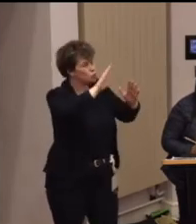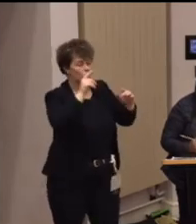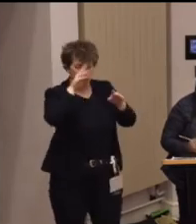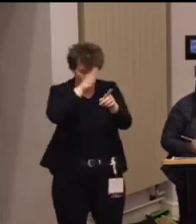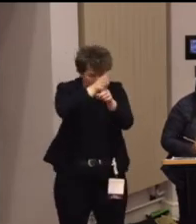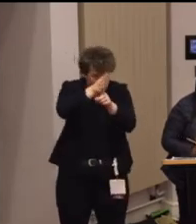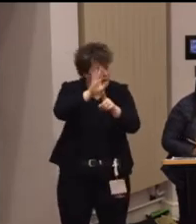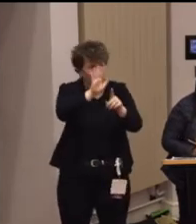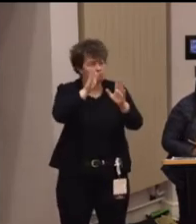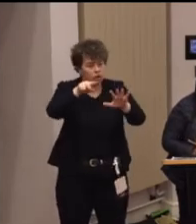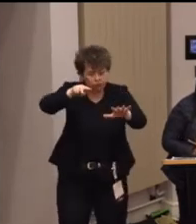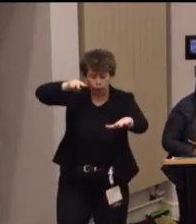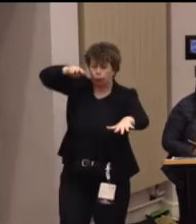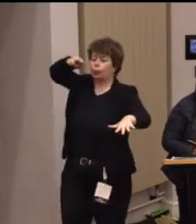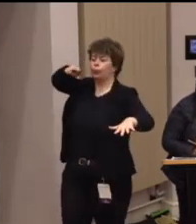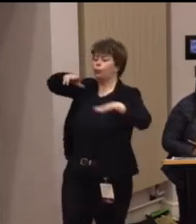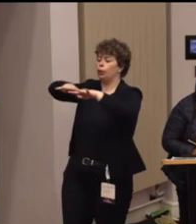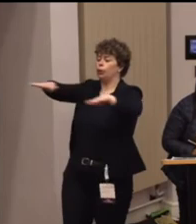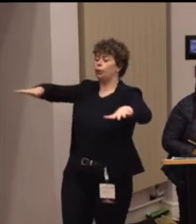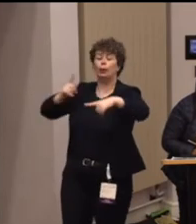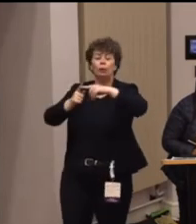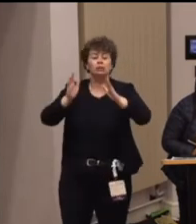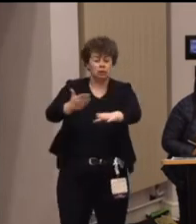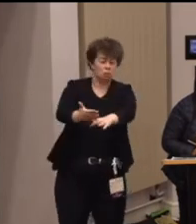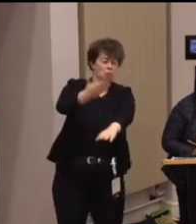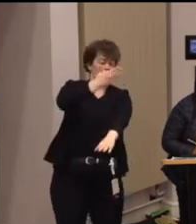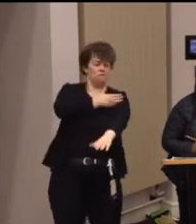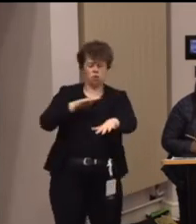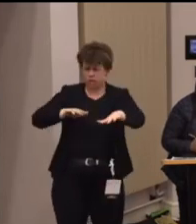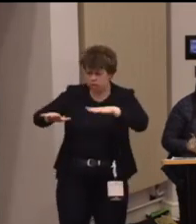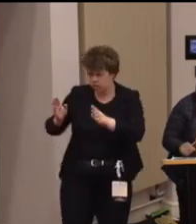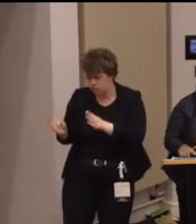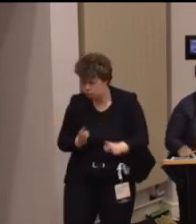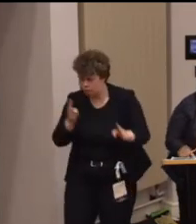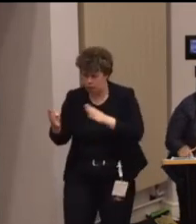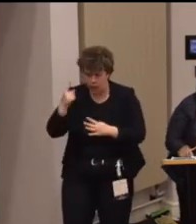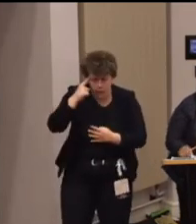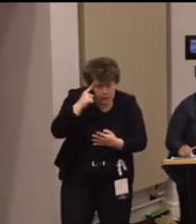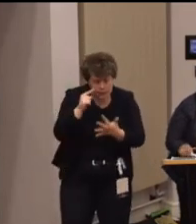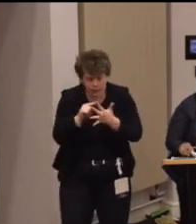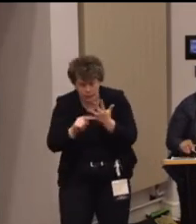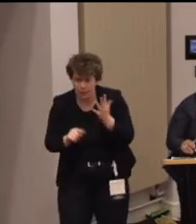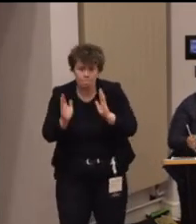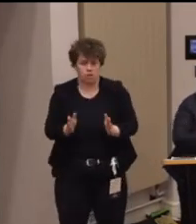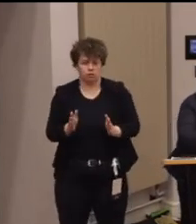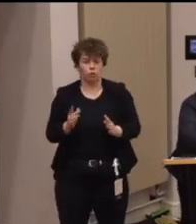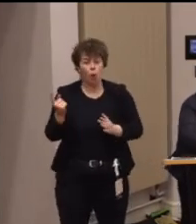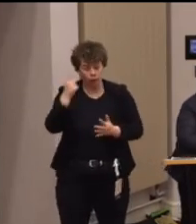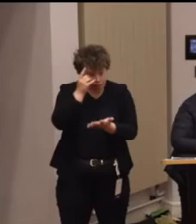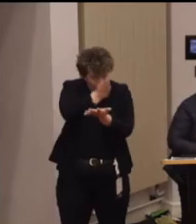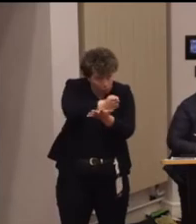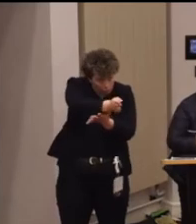and mass awareness backed by the multi prolonged (indiscernible). And this is where we have